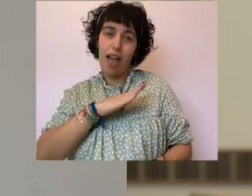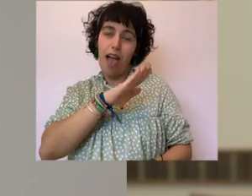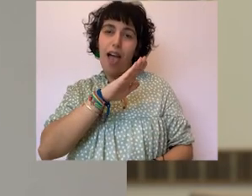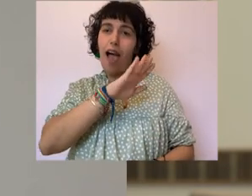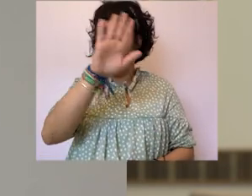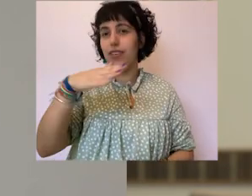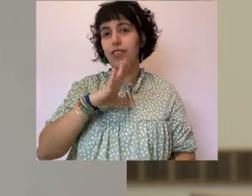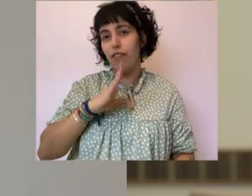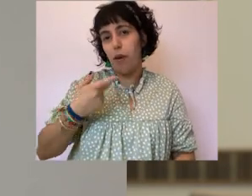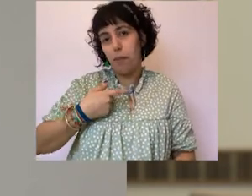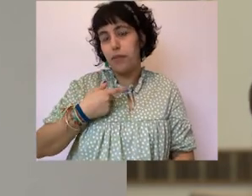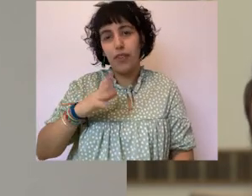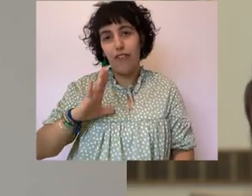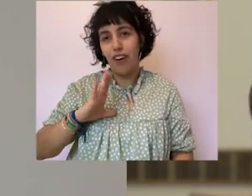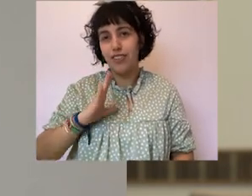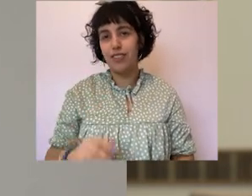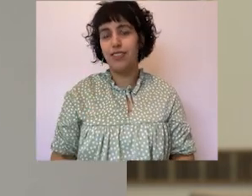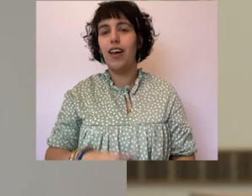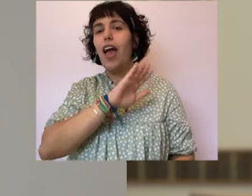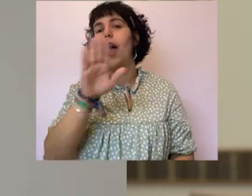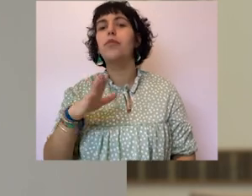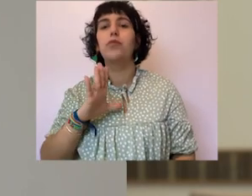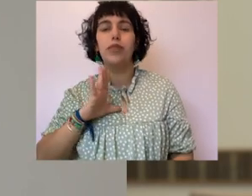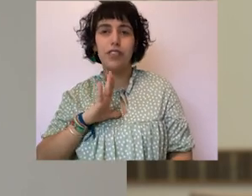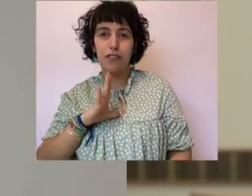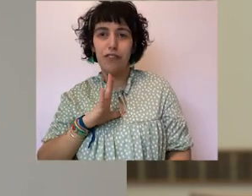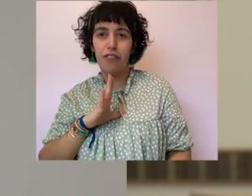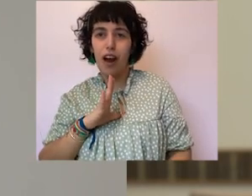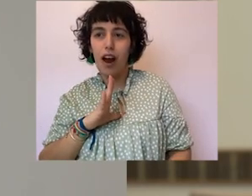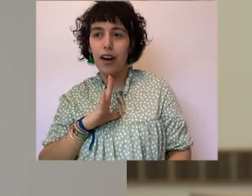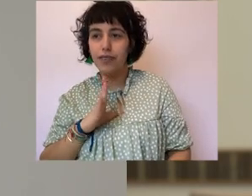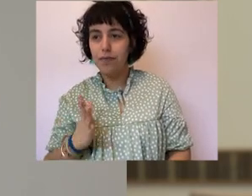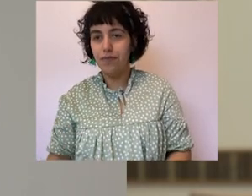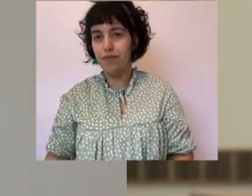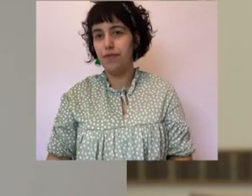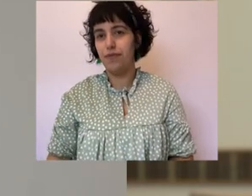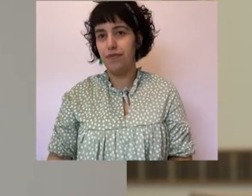_Yeah well, we all have -Boobs are not a reproductive organ, I don't know if we can teach this anymore.